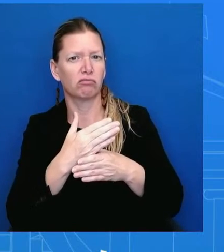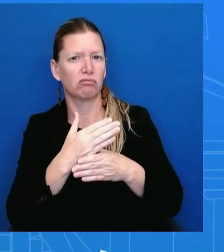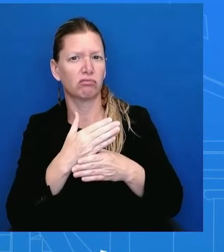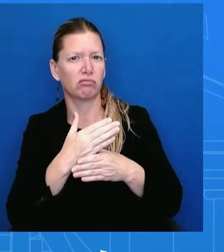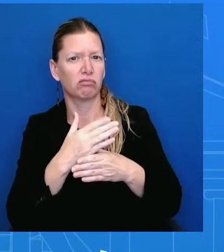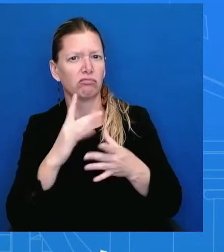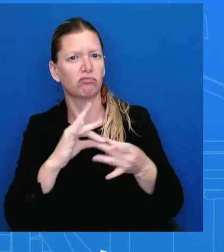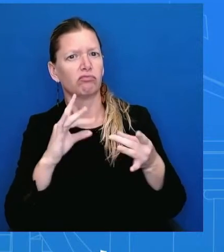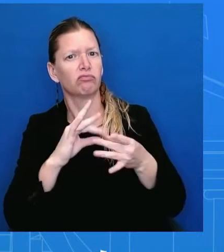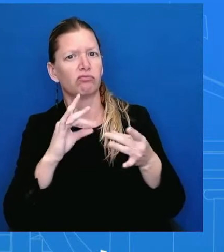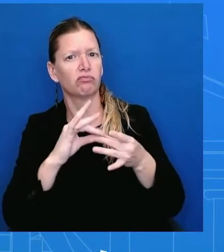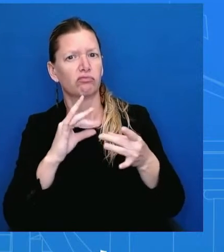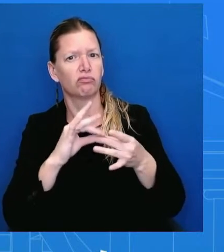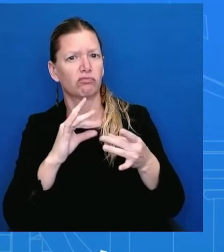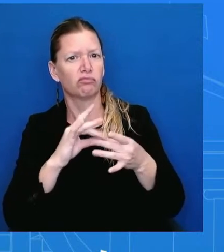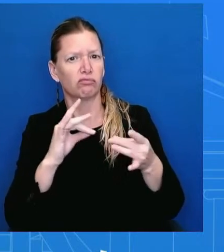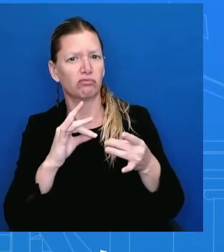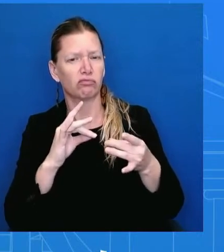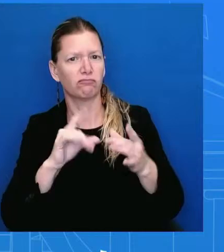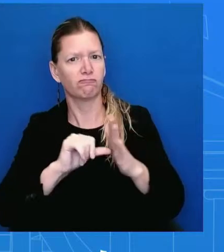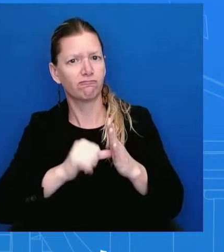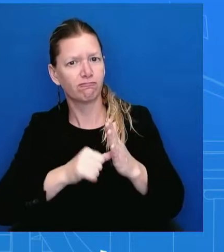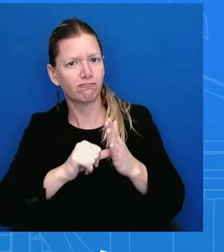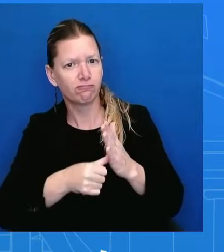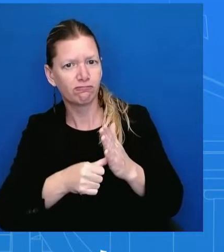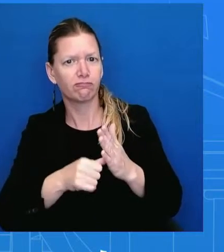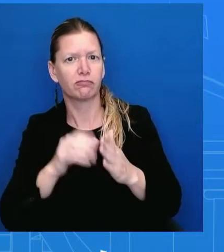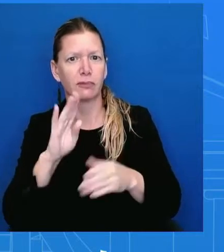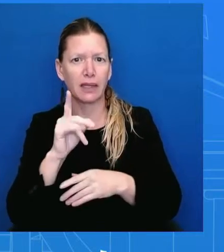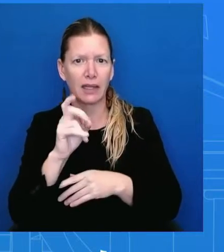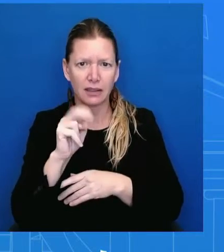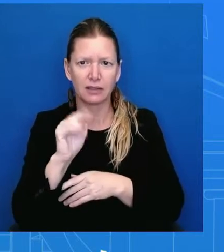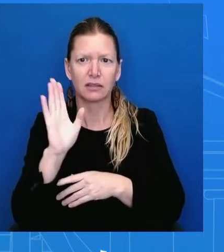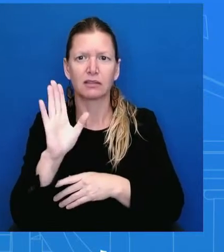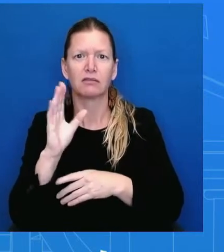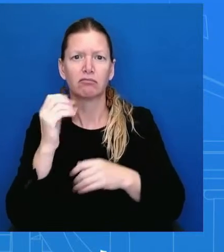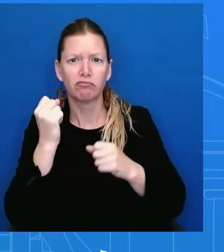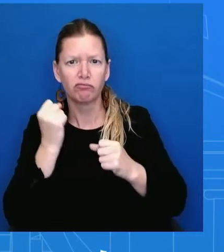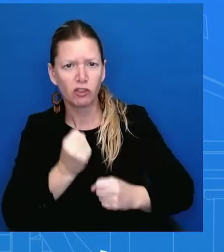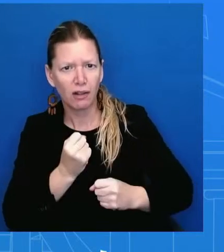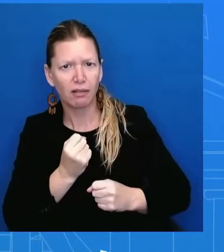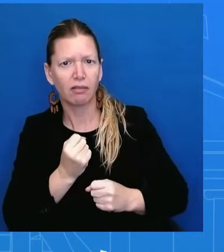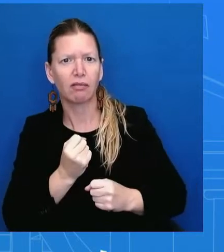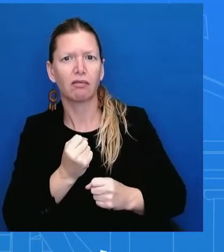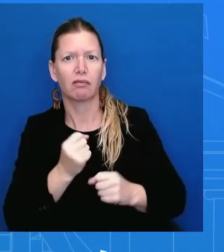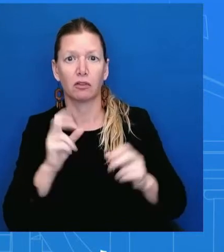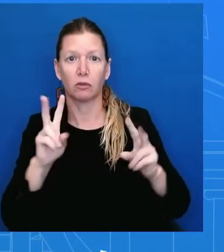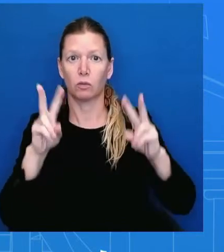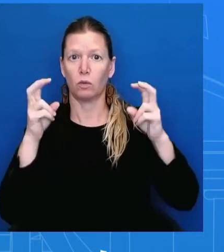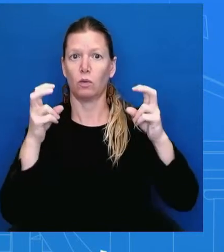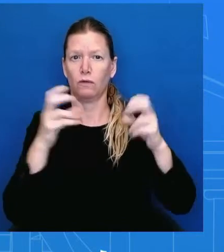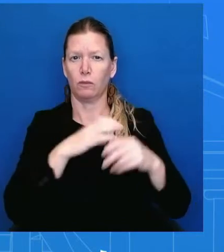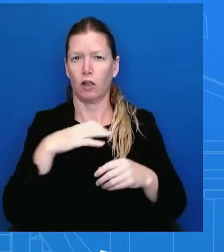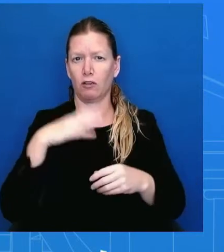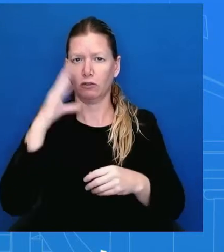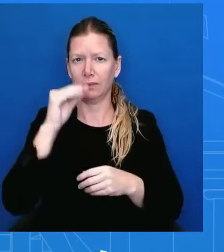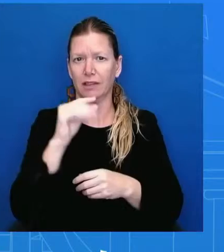They quote Congressman Gregory Meeks, a New York Democrat, saying, "They just, you know, said that I should give you a call back." I'm wondering if you could characterize